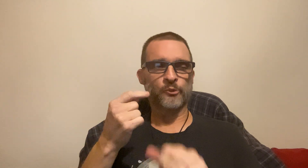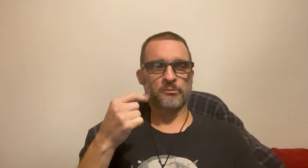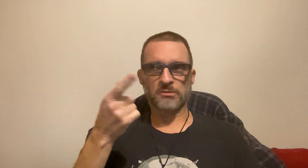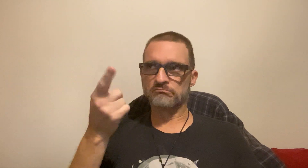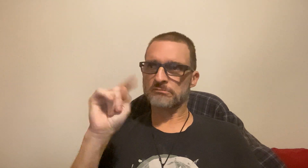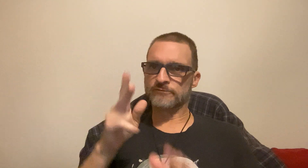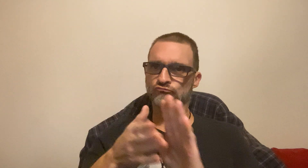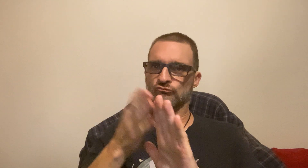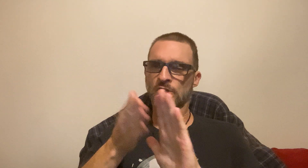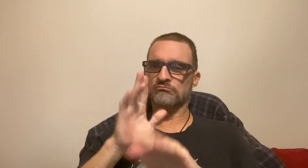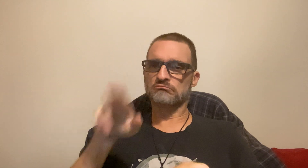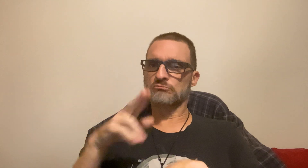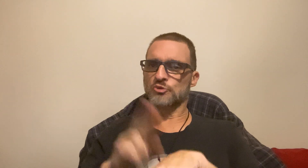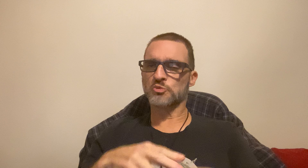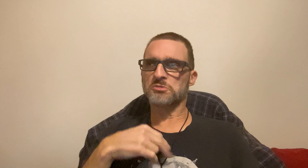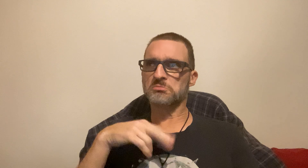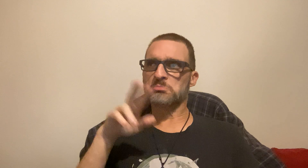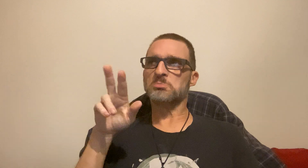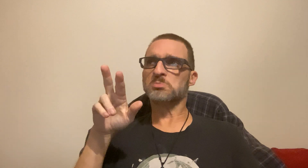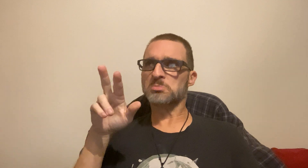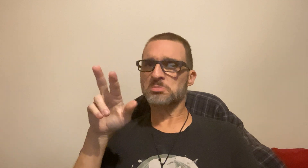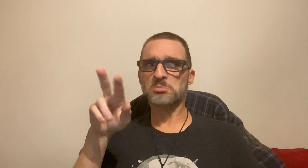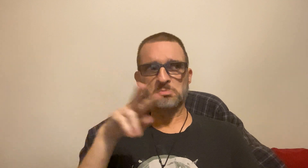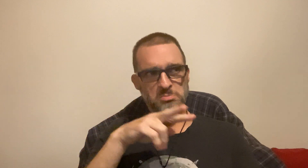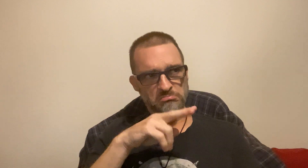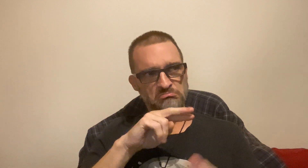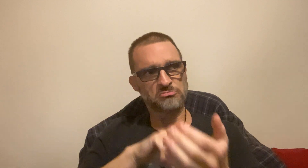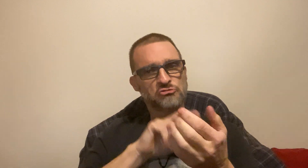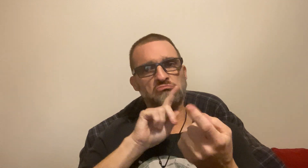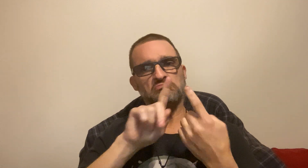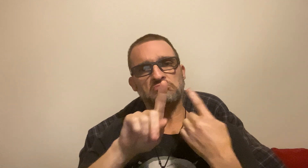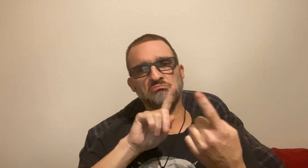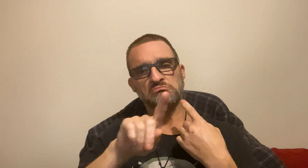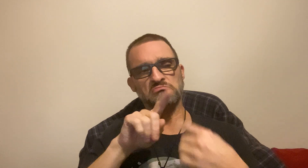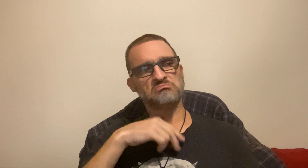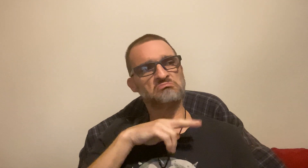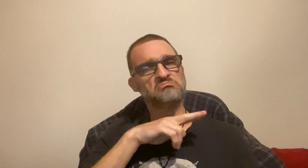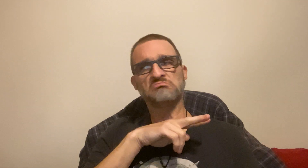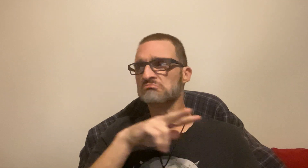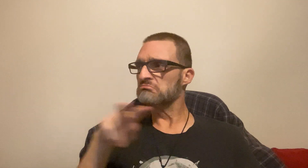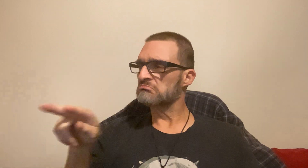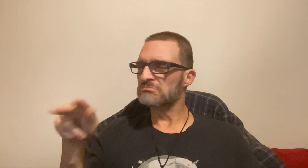I was not really watching, I don't remember what was on it The tv was running like normal. Nurse were walking by my room.